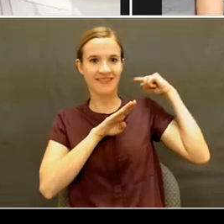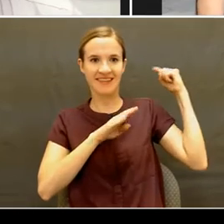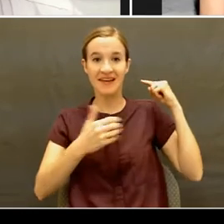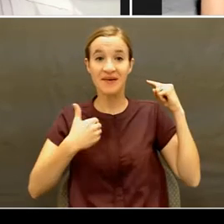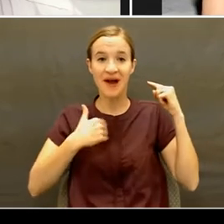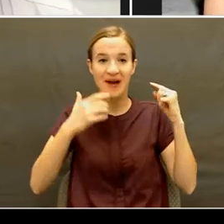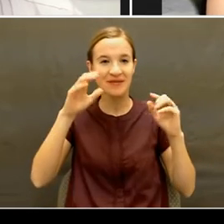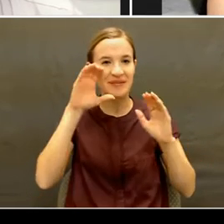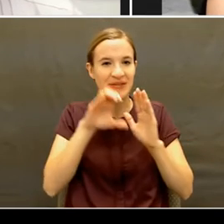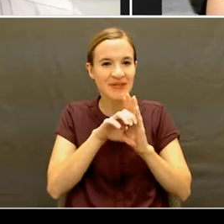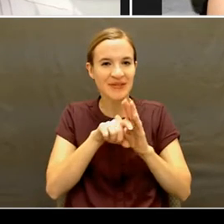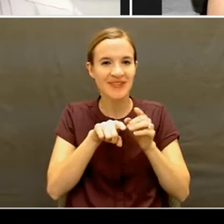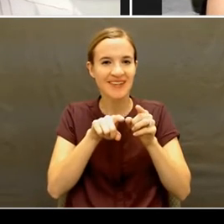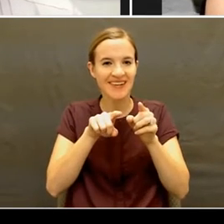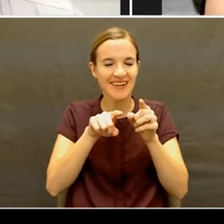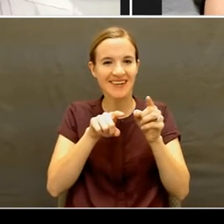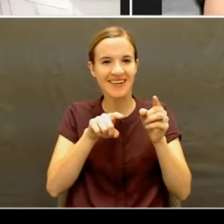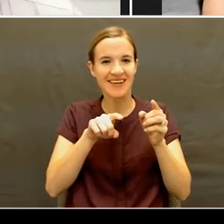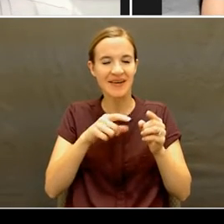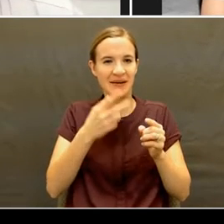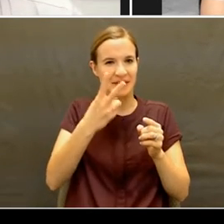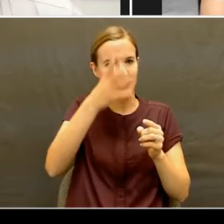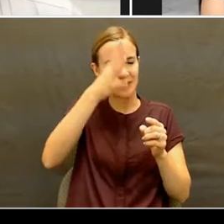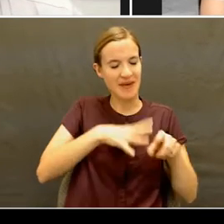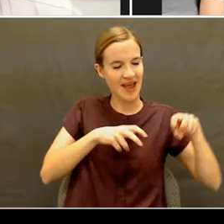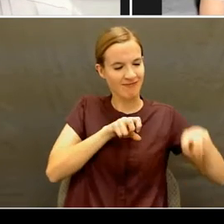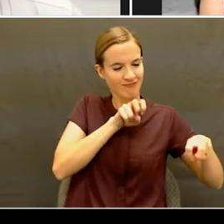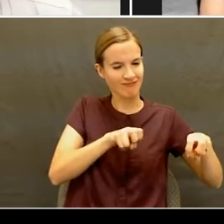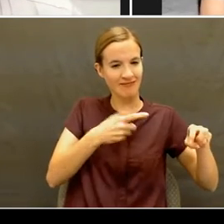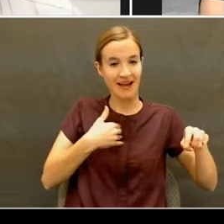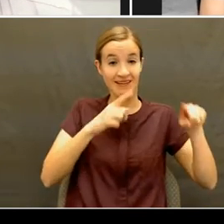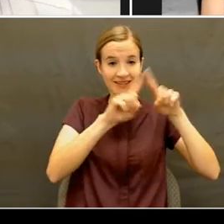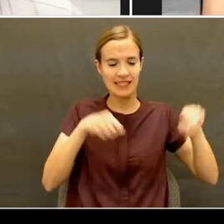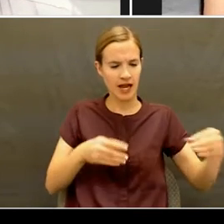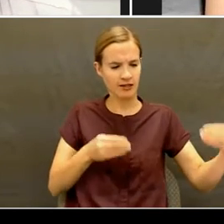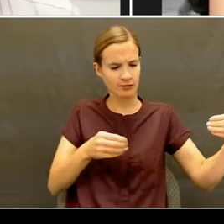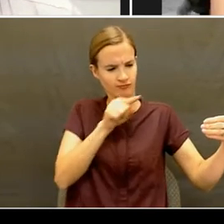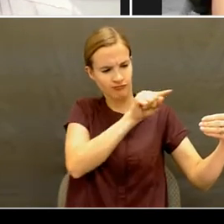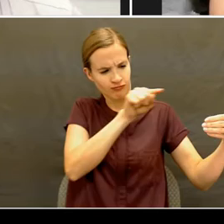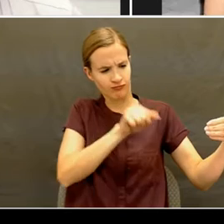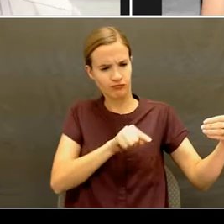there's people between saying "nursing homes are jail". Where's that photo from?